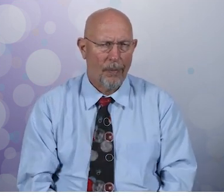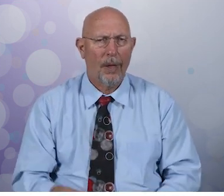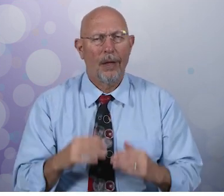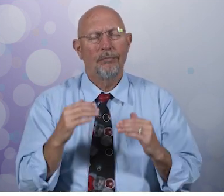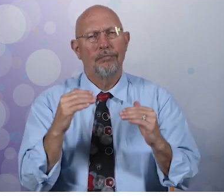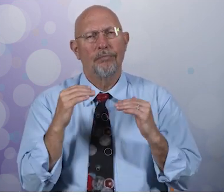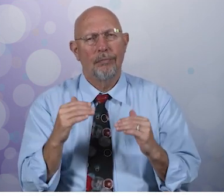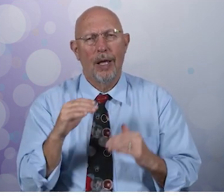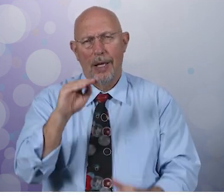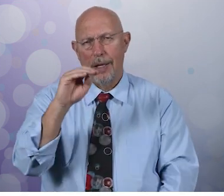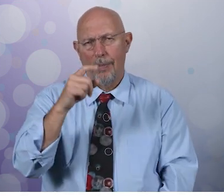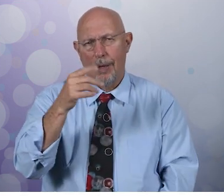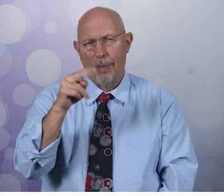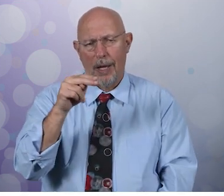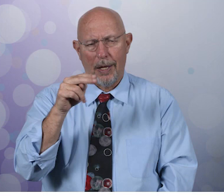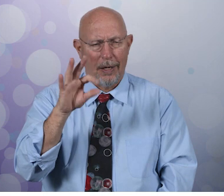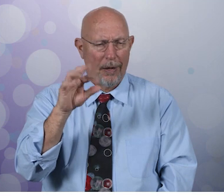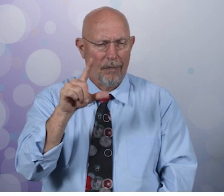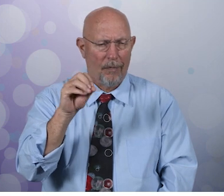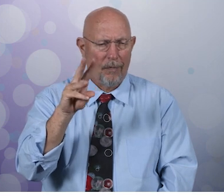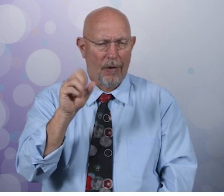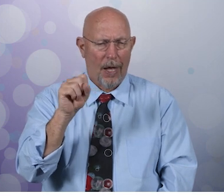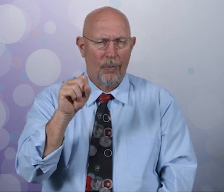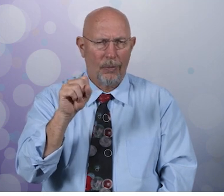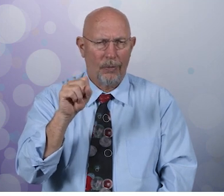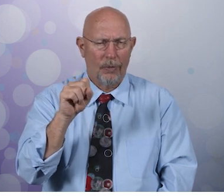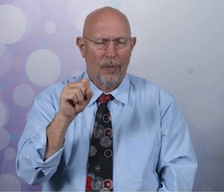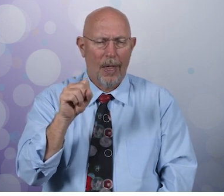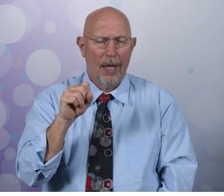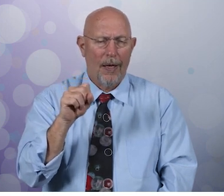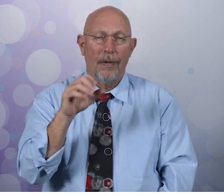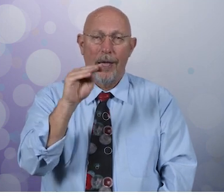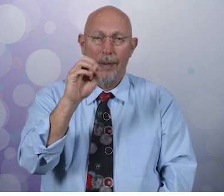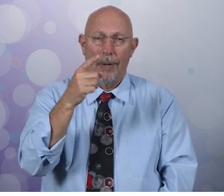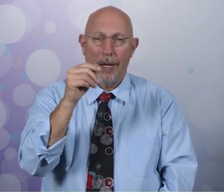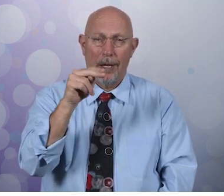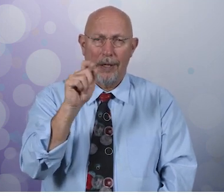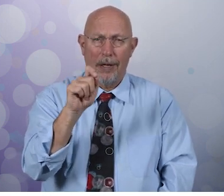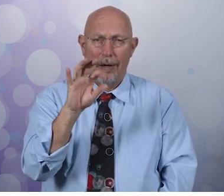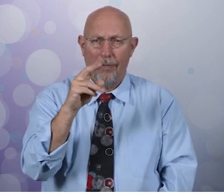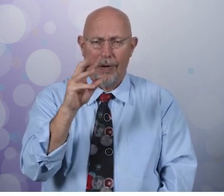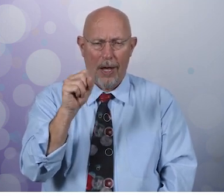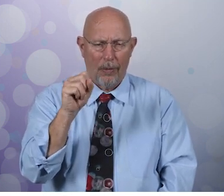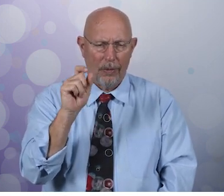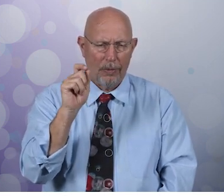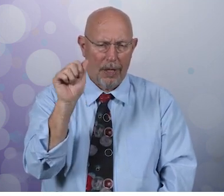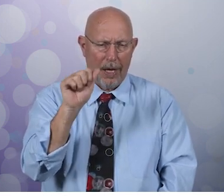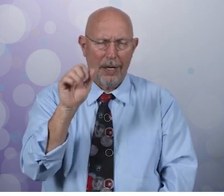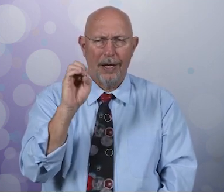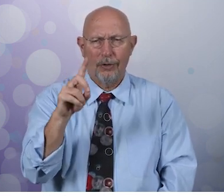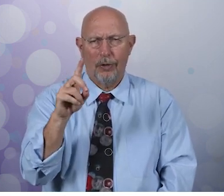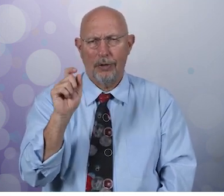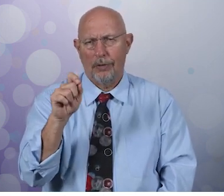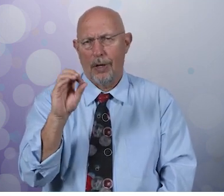And you can reach me, Megan Flowers, at megan.flowers@ed ucation.ohio.gov.